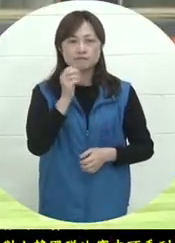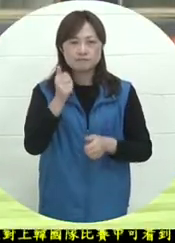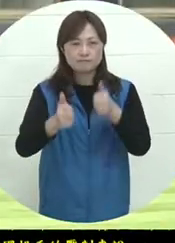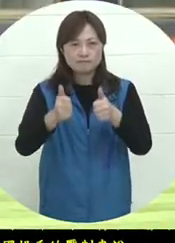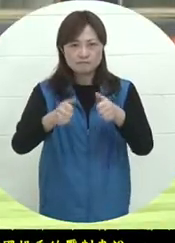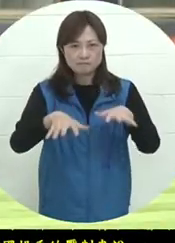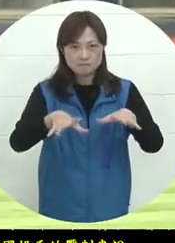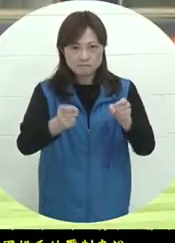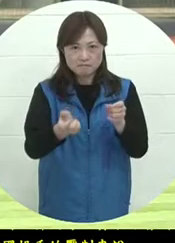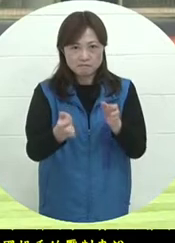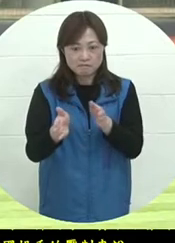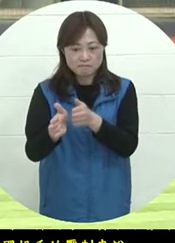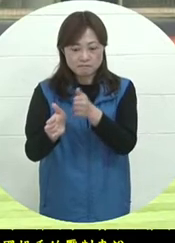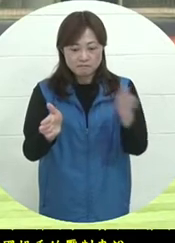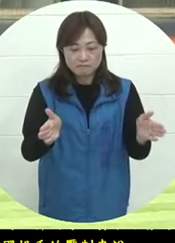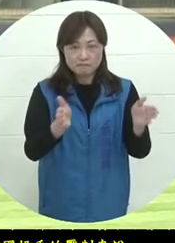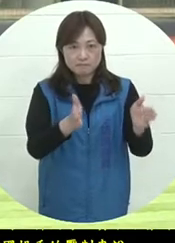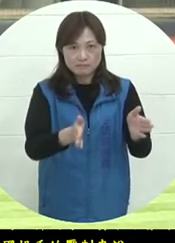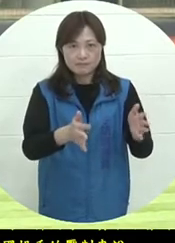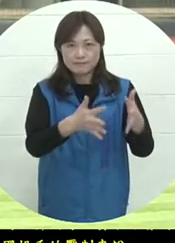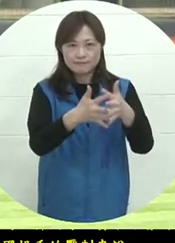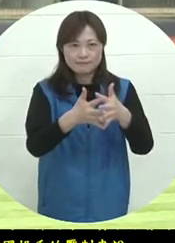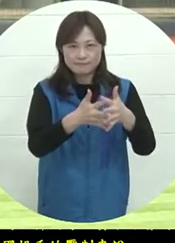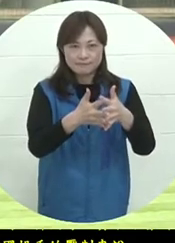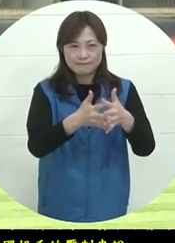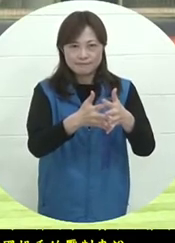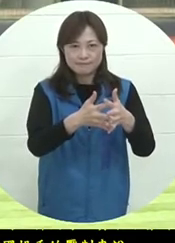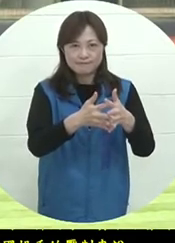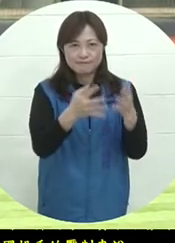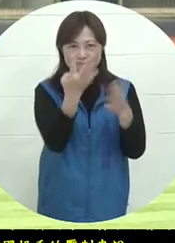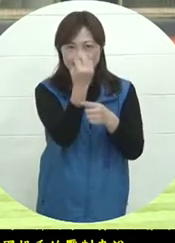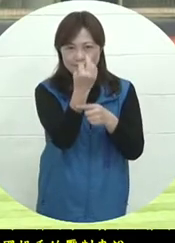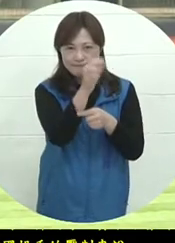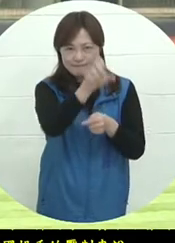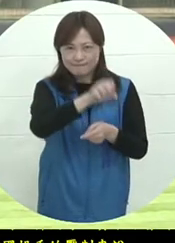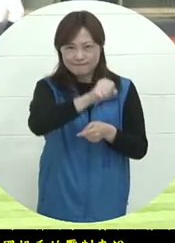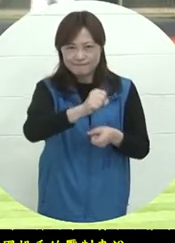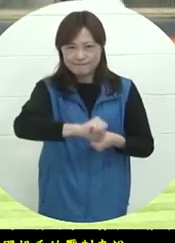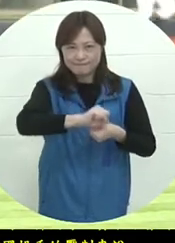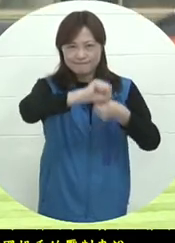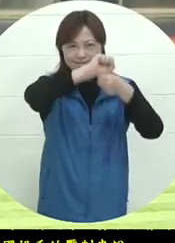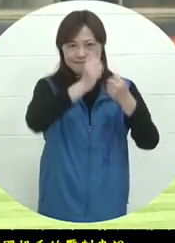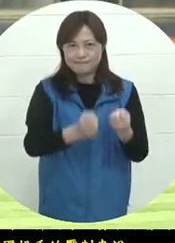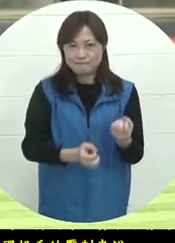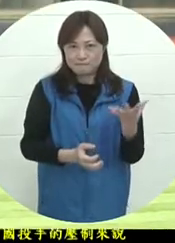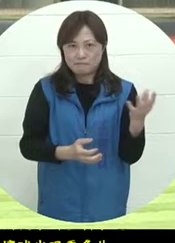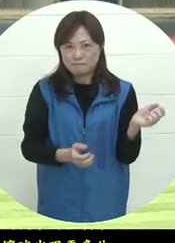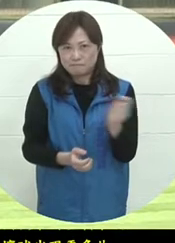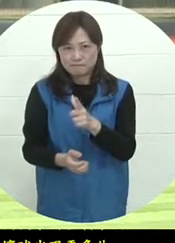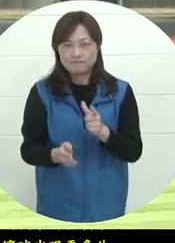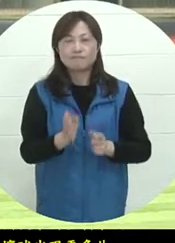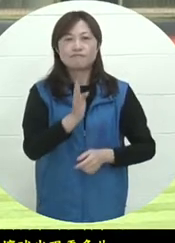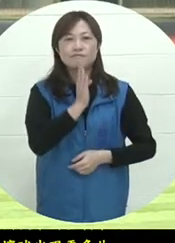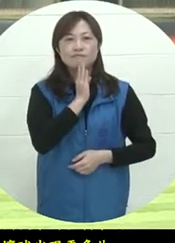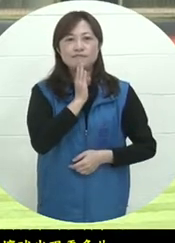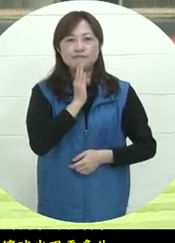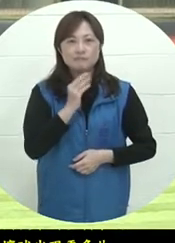the US team quickly opened up the score . After the US team opened up the score, it was still not easy